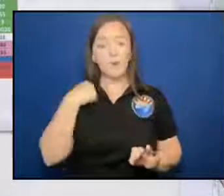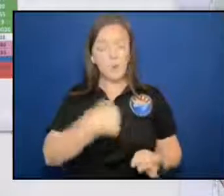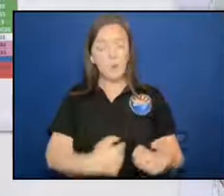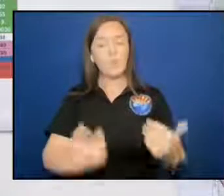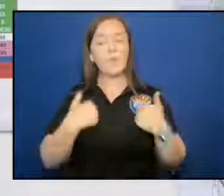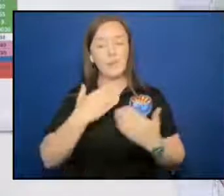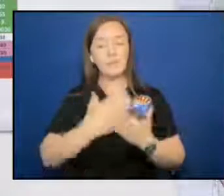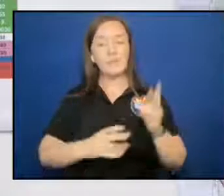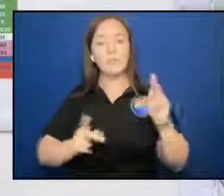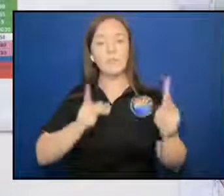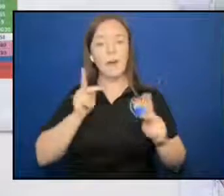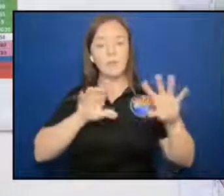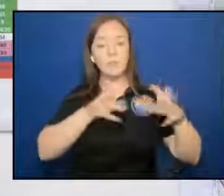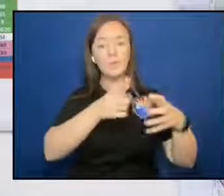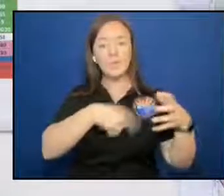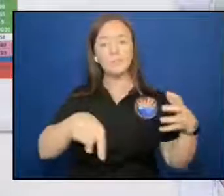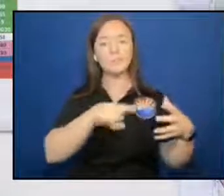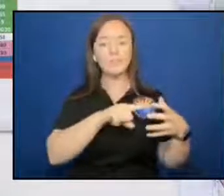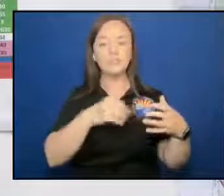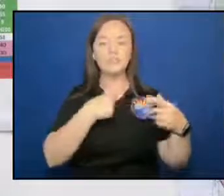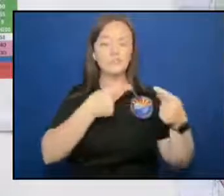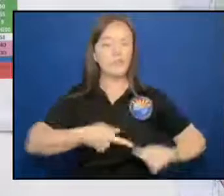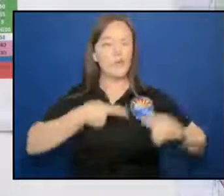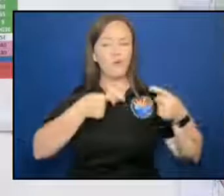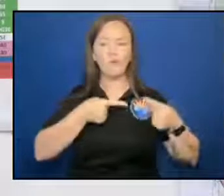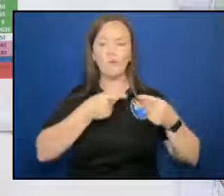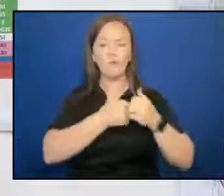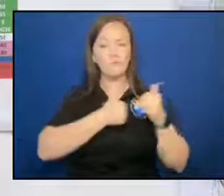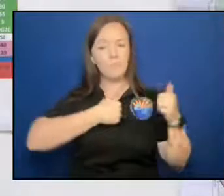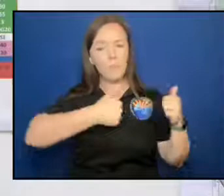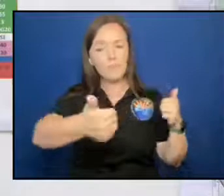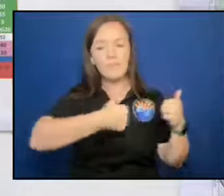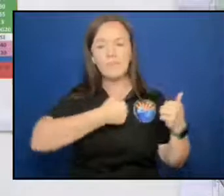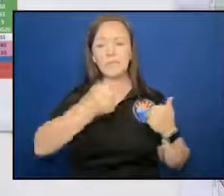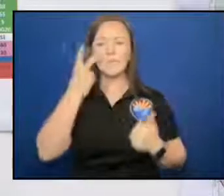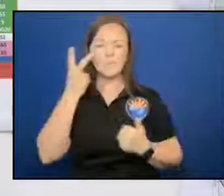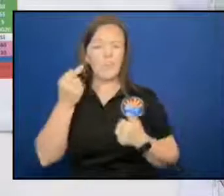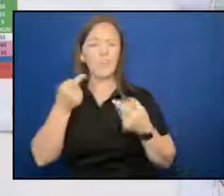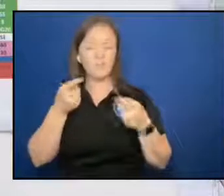ABLE TO CLEAR ALL OF THAT PECOS CORRIDOR AND THE PECOS